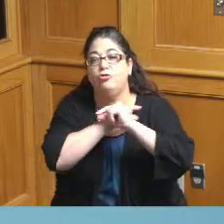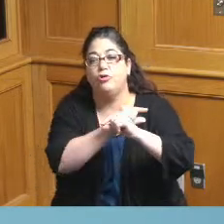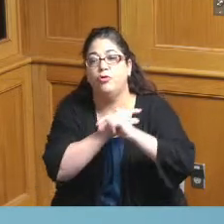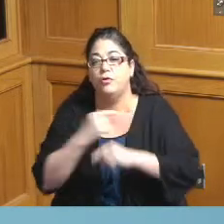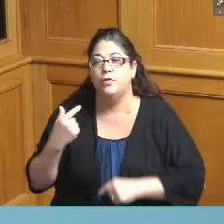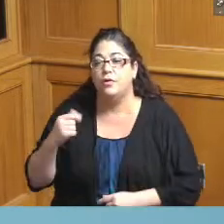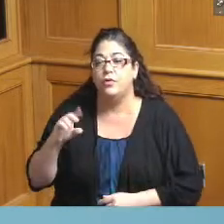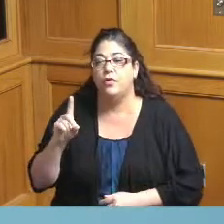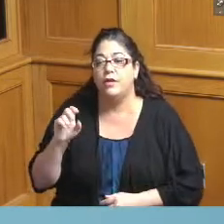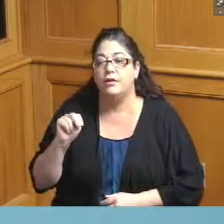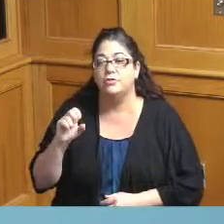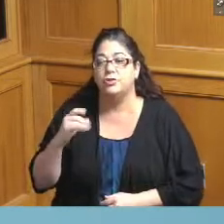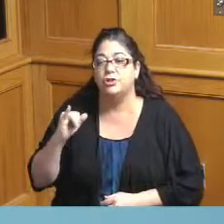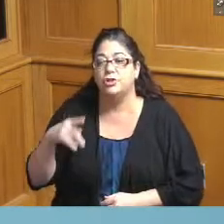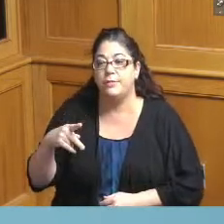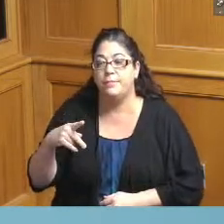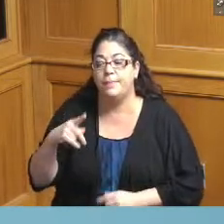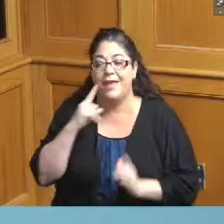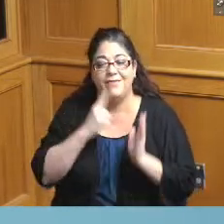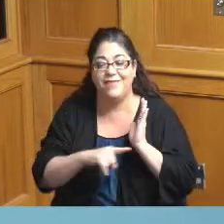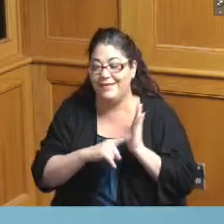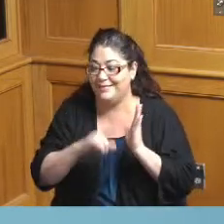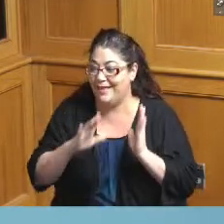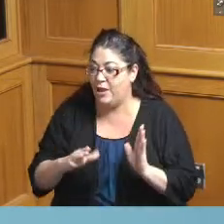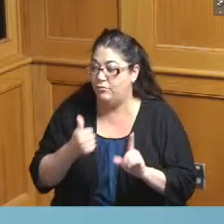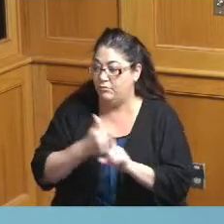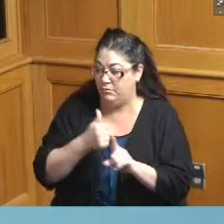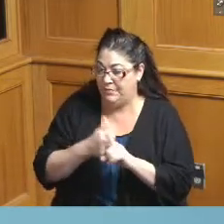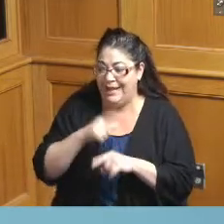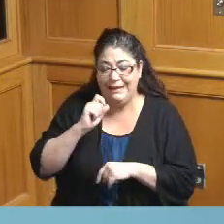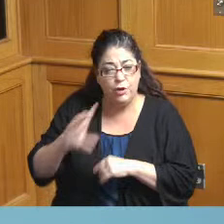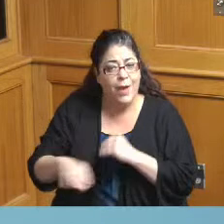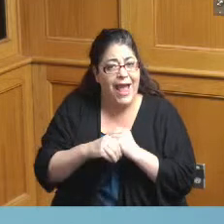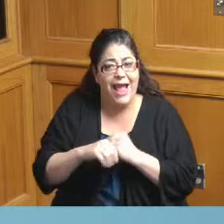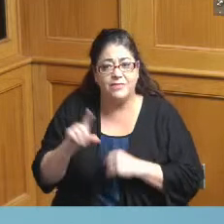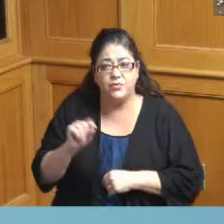the court needed to add this position in 2022. the court has been asking for this position for